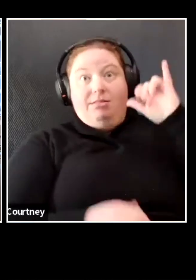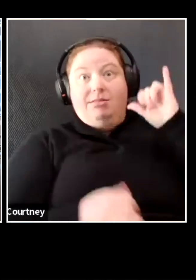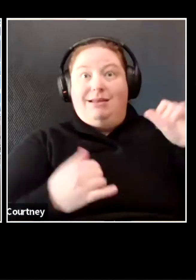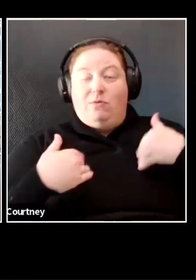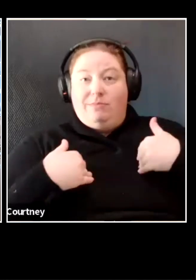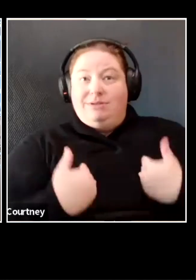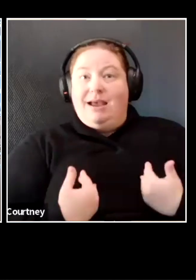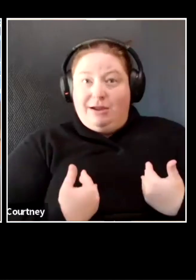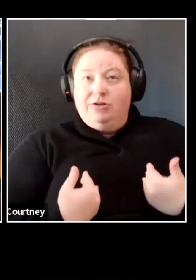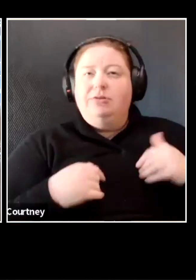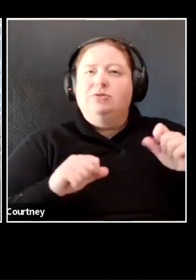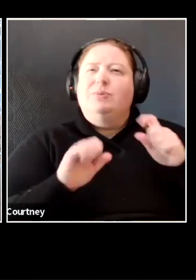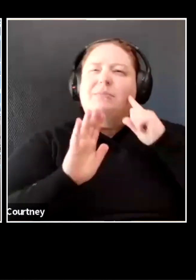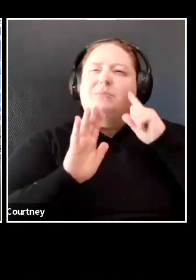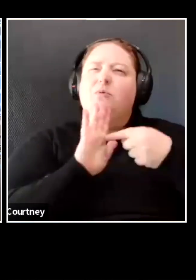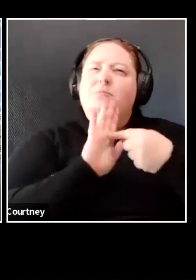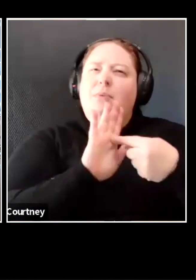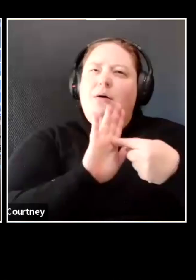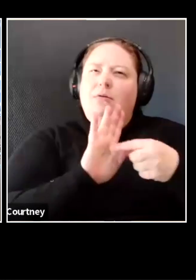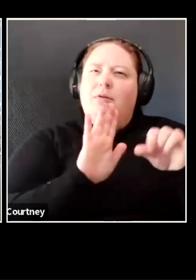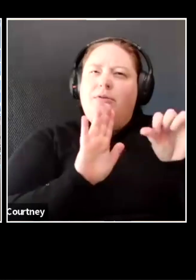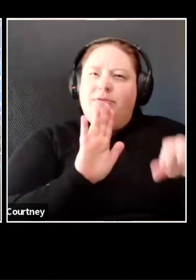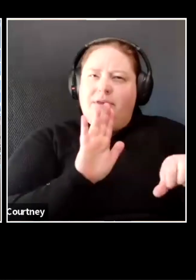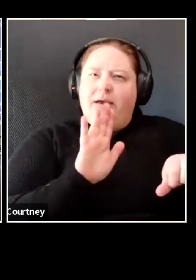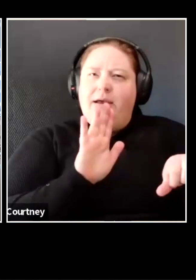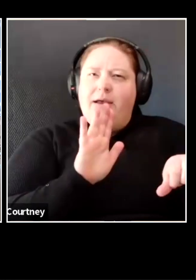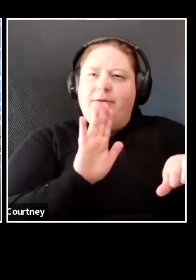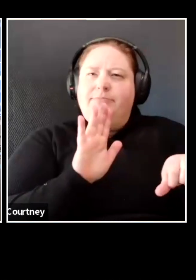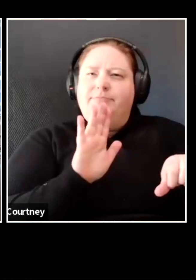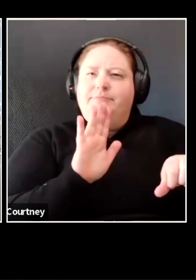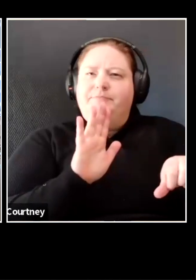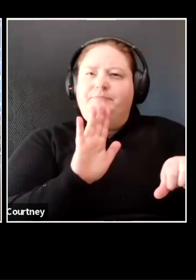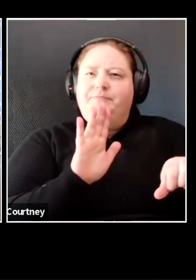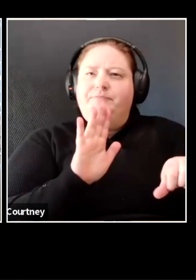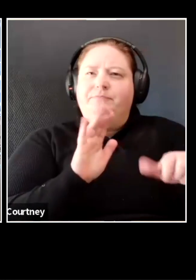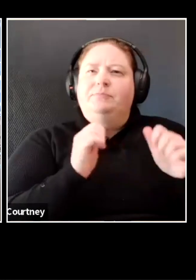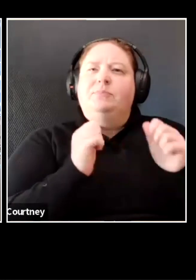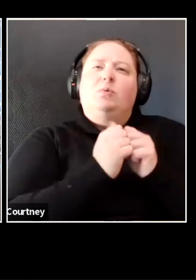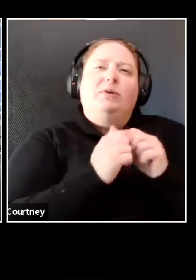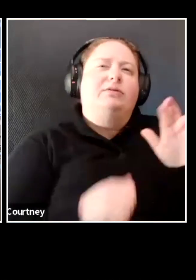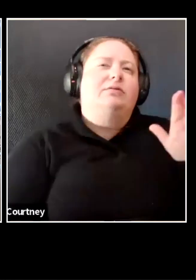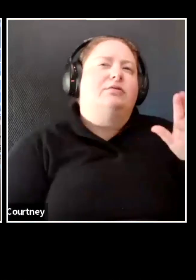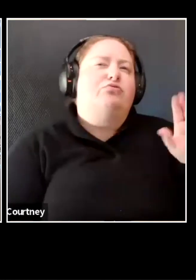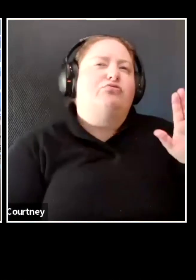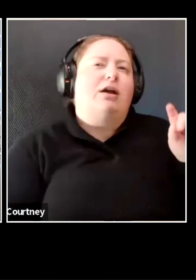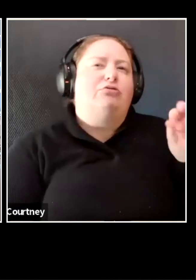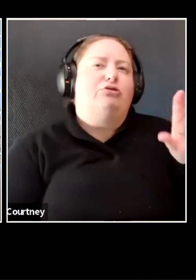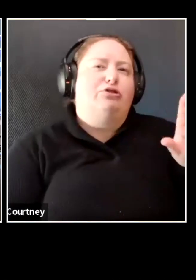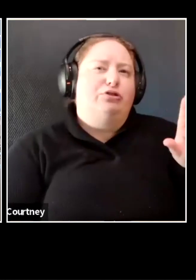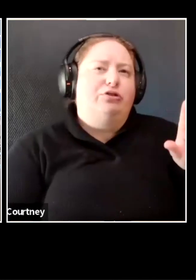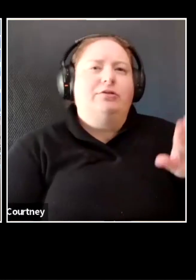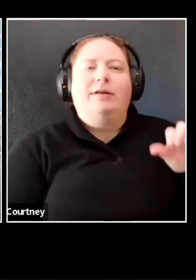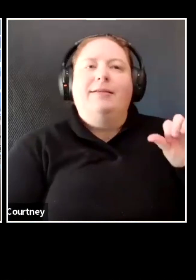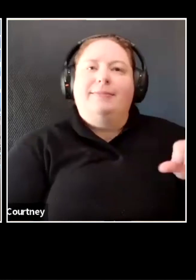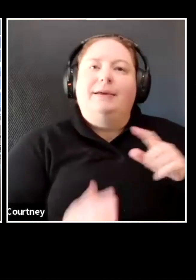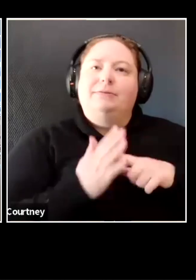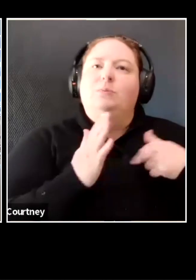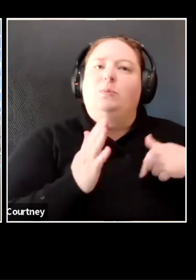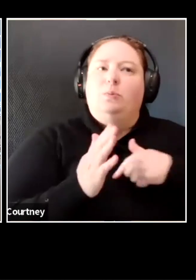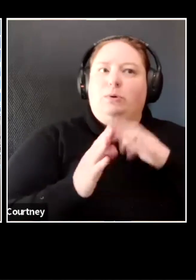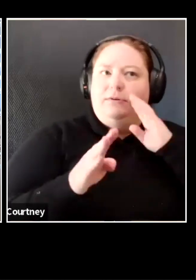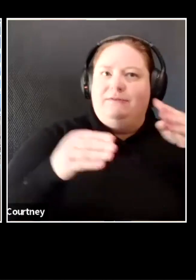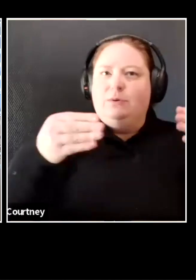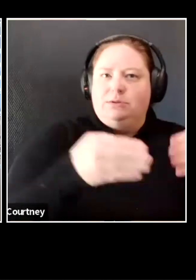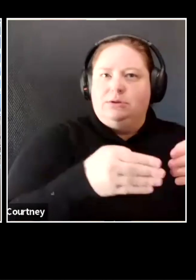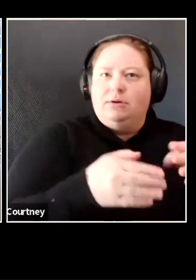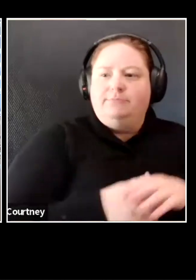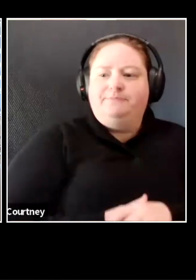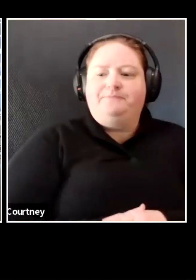to model that in the uh in the router is kind of the thing that we're focused on because as